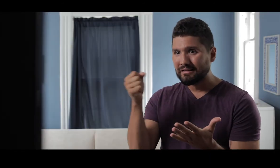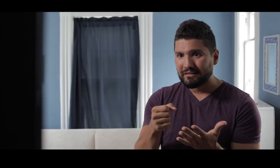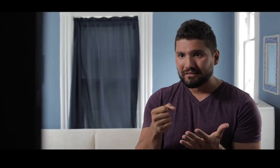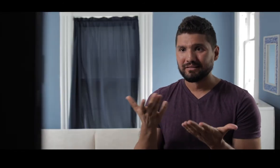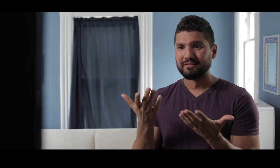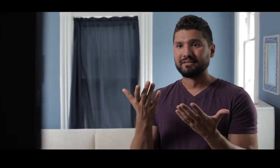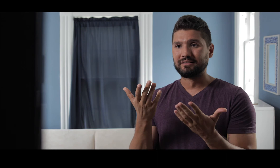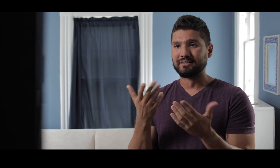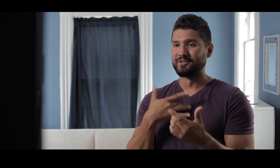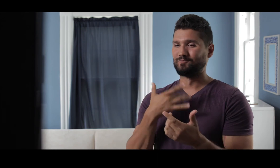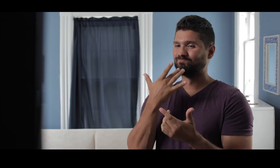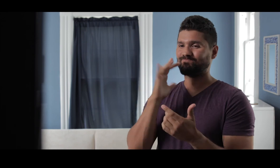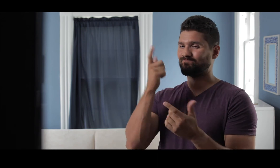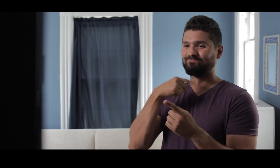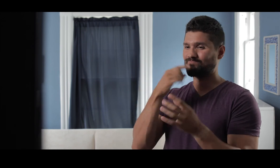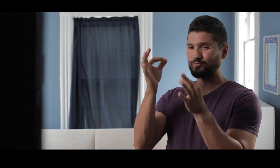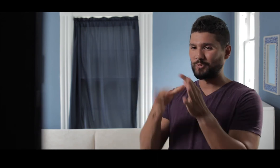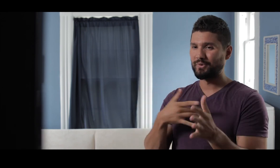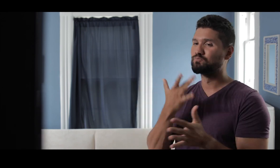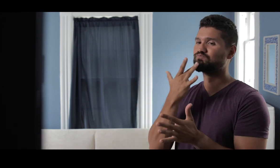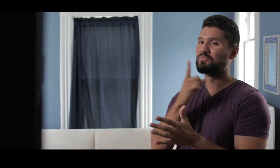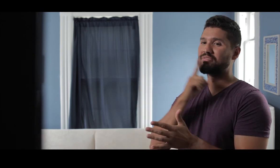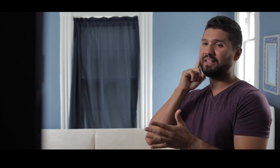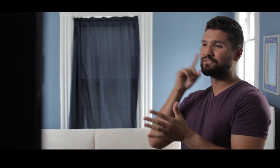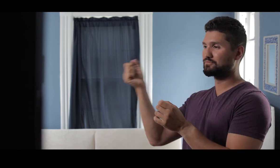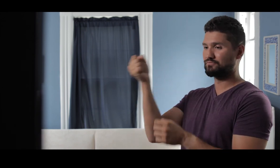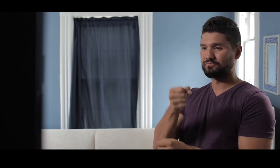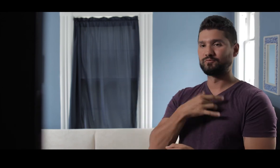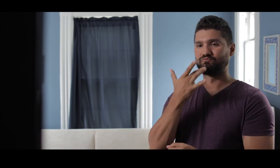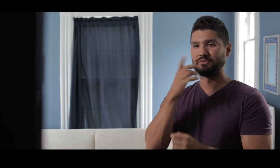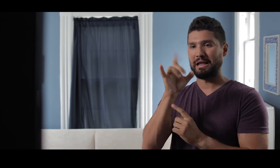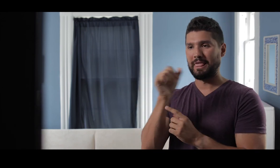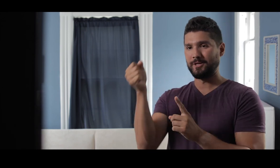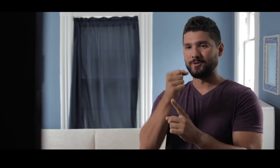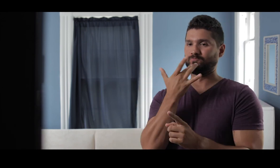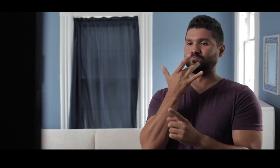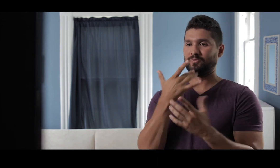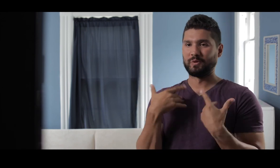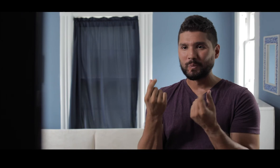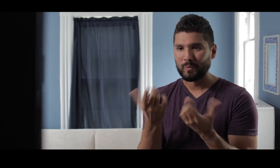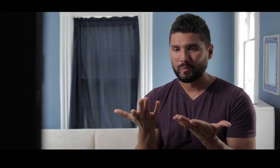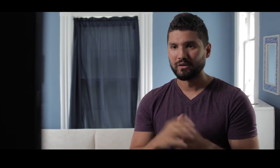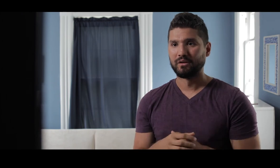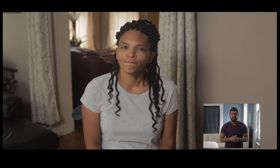I use a Certified Deaf Interpreter with my doctor because I don’t like working with just a hearing interpreter alone. How should I arrange that?